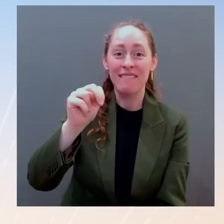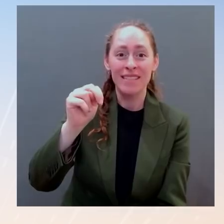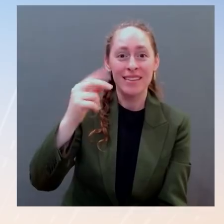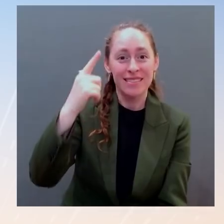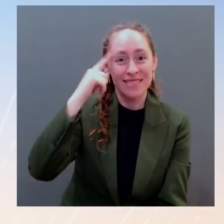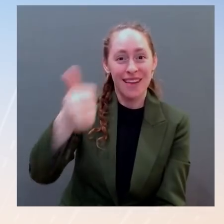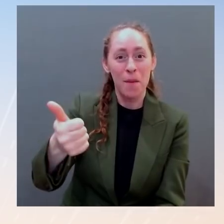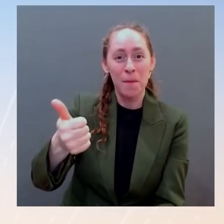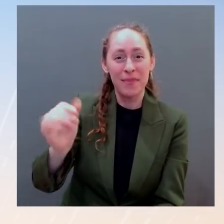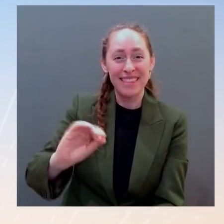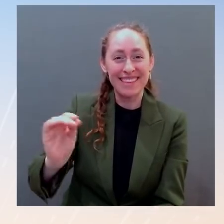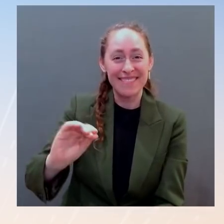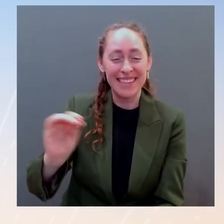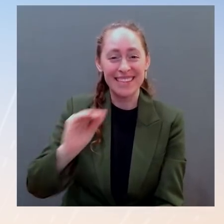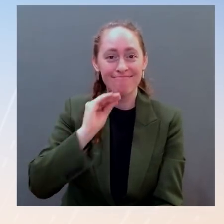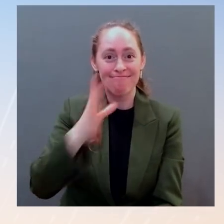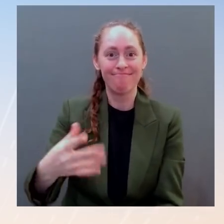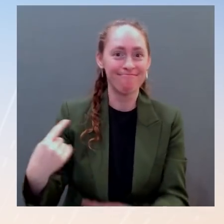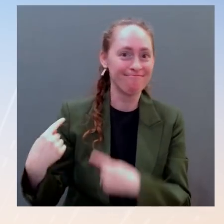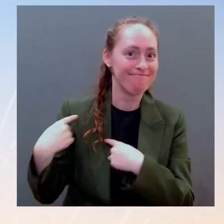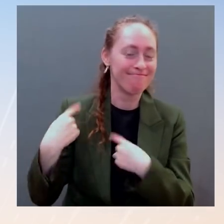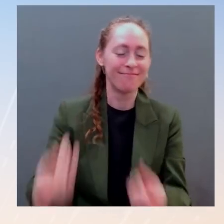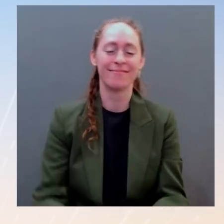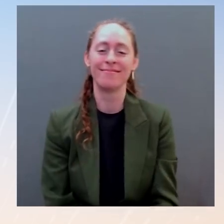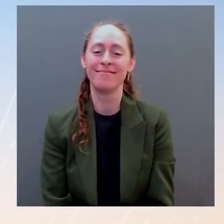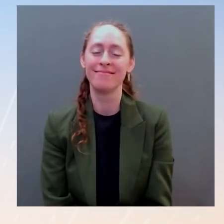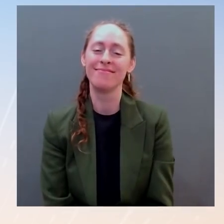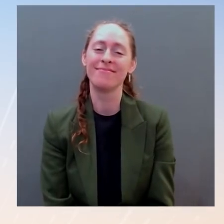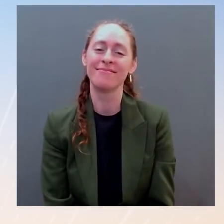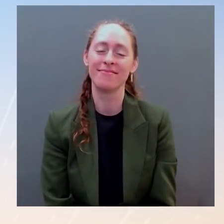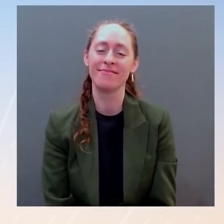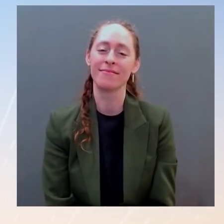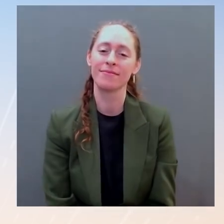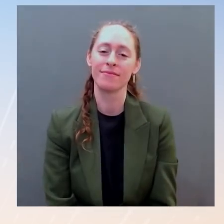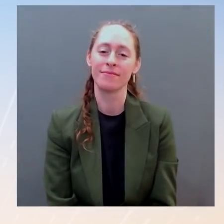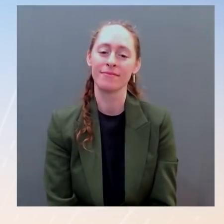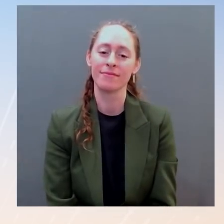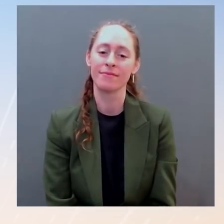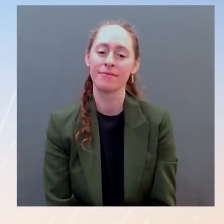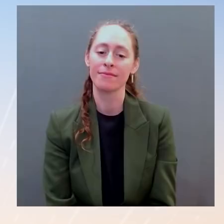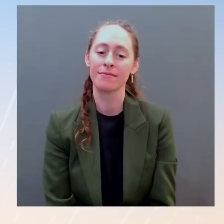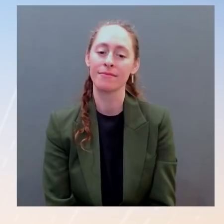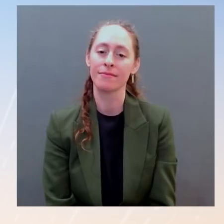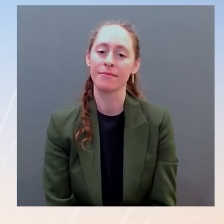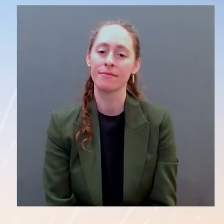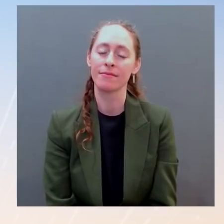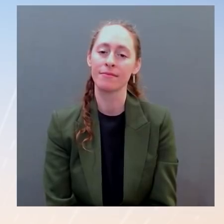The Press: Oh, thanks. Two questions on the supplemental funding -- Ms. Psaki: Yeah. The Press: -- and then one Cedric Richmond. Ms. Psaki: Yeah. The Press: On the supplemental,